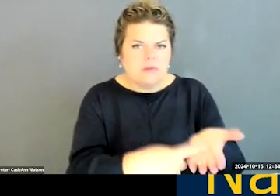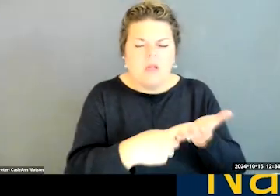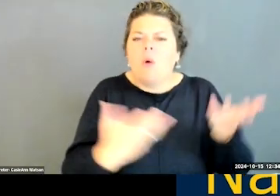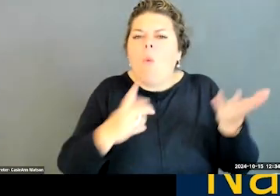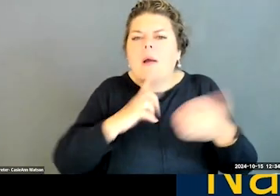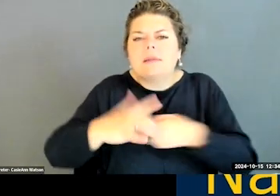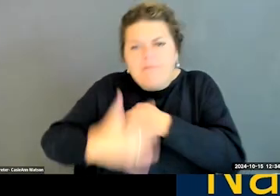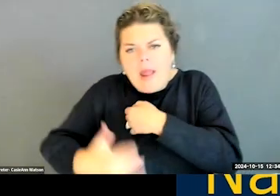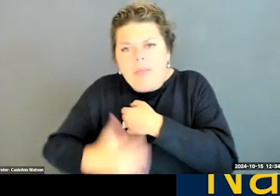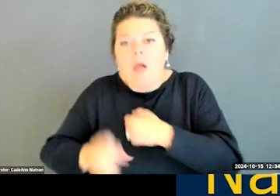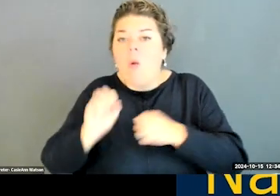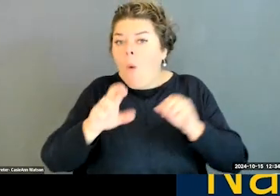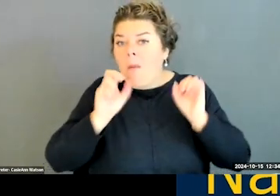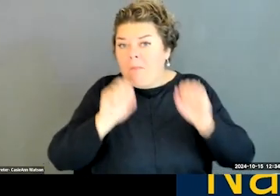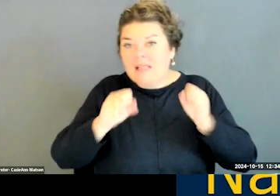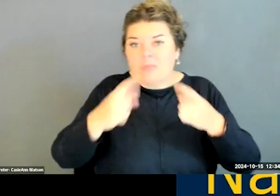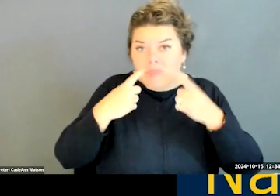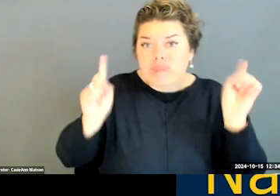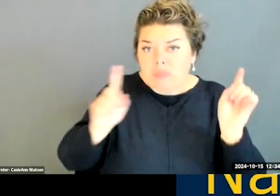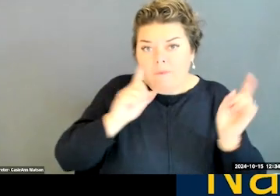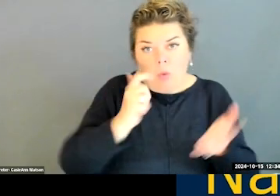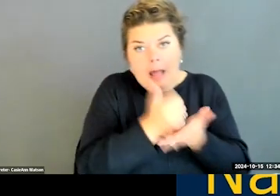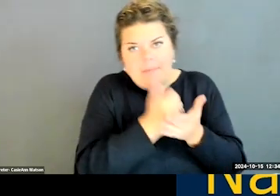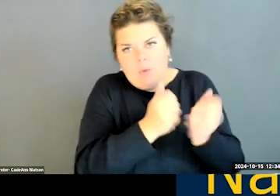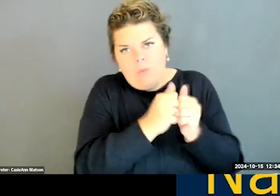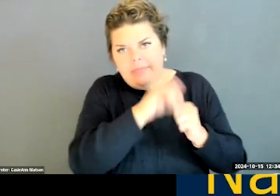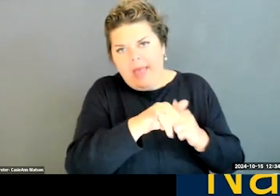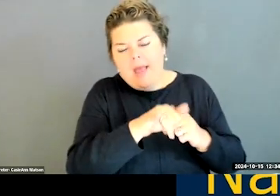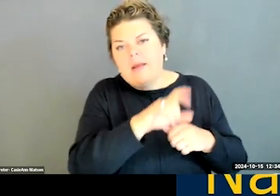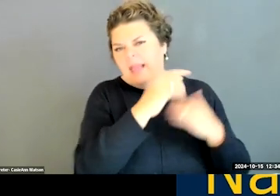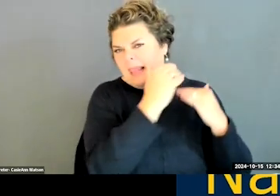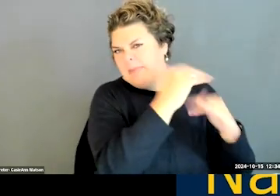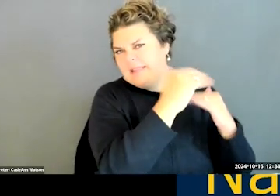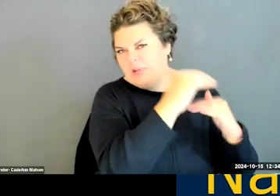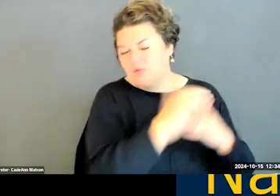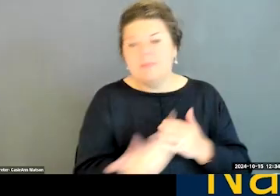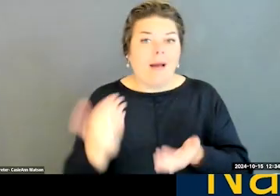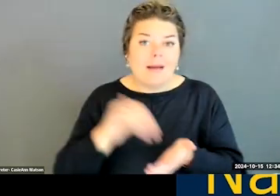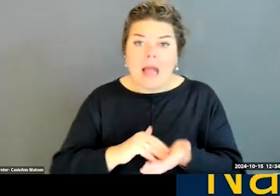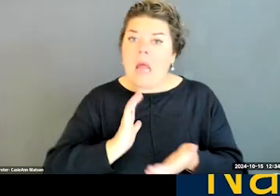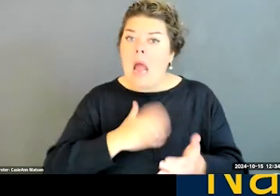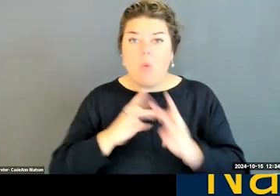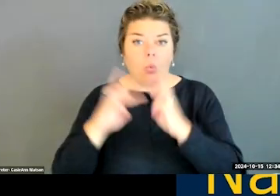or could be effective for assisting with those limitations. Again, all of our workshops are recorded,